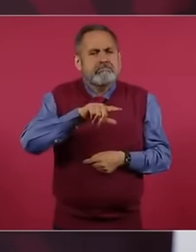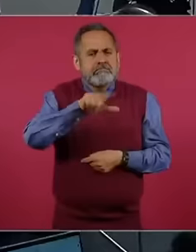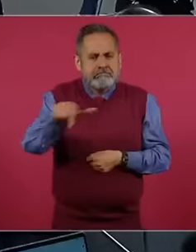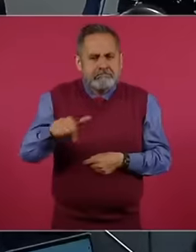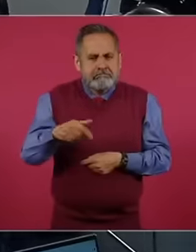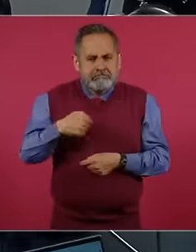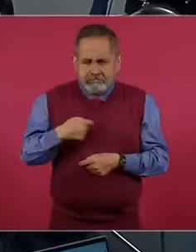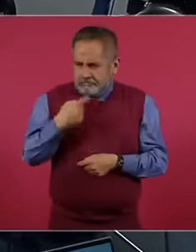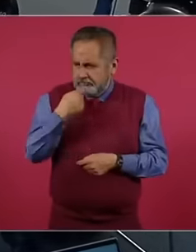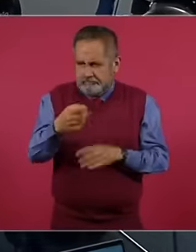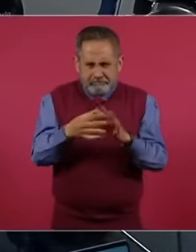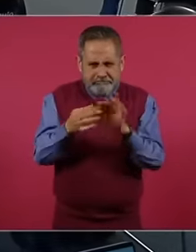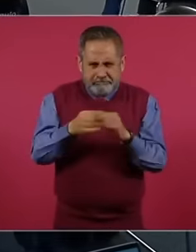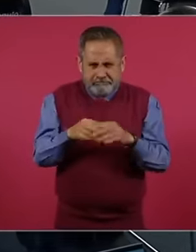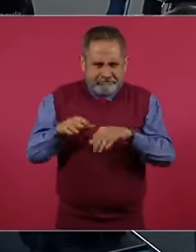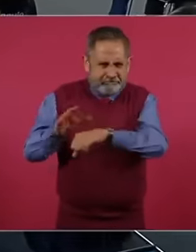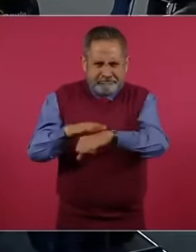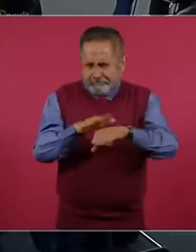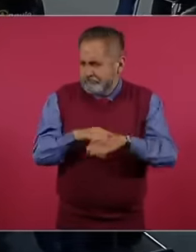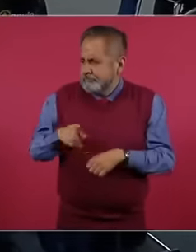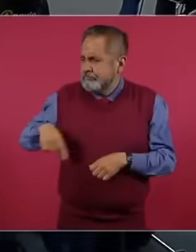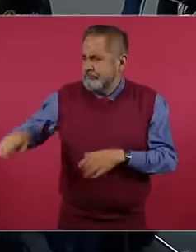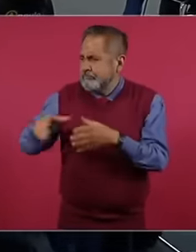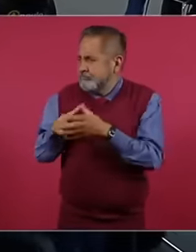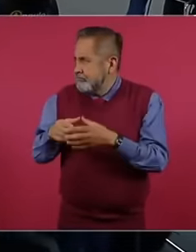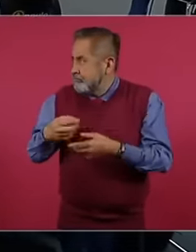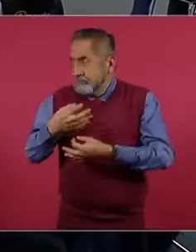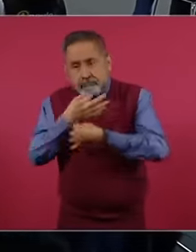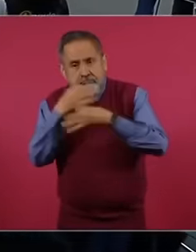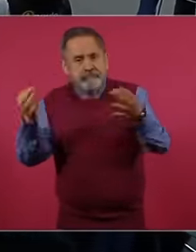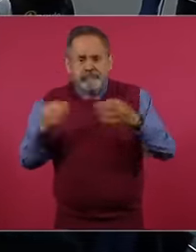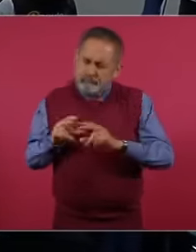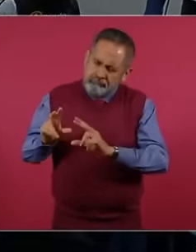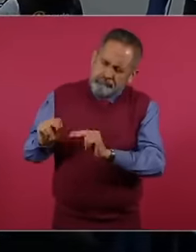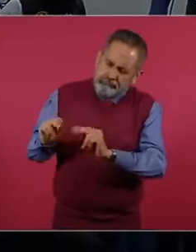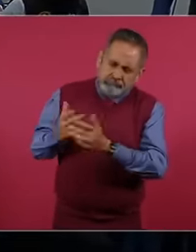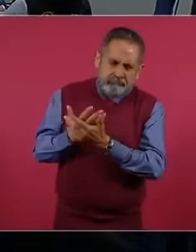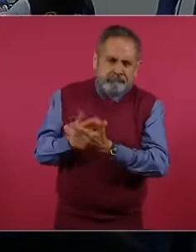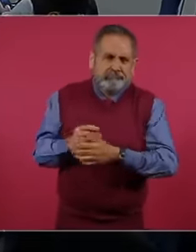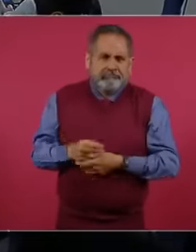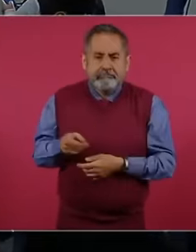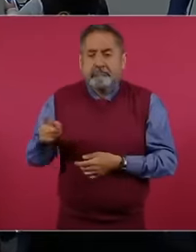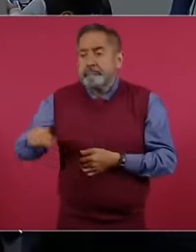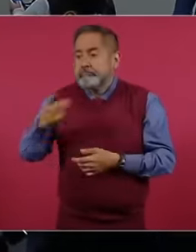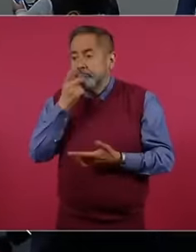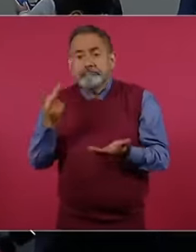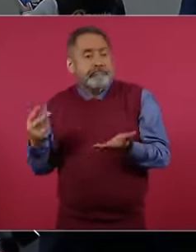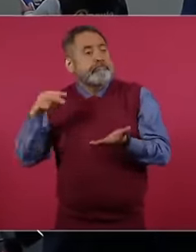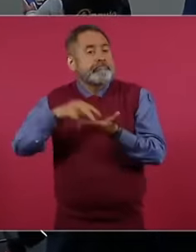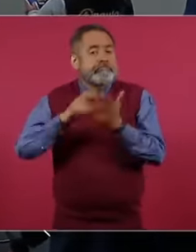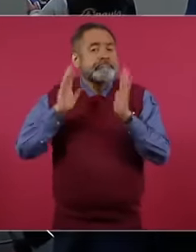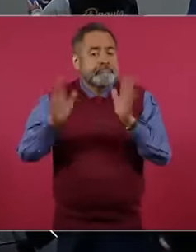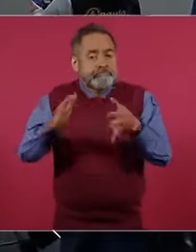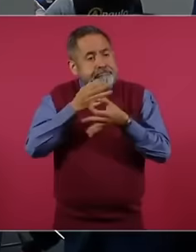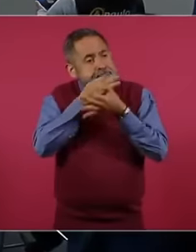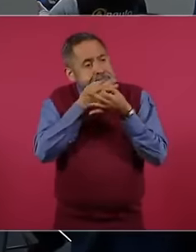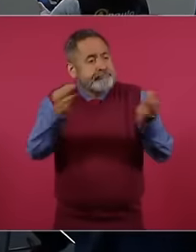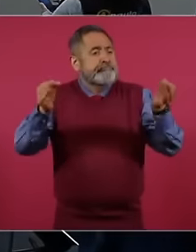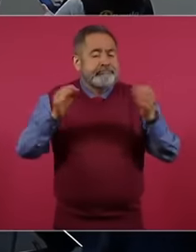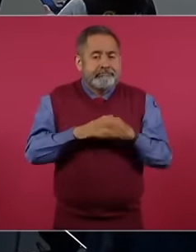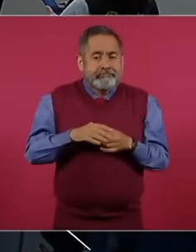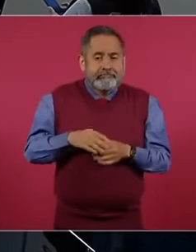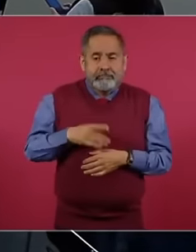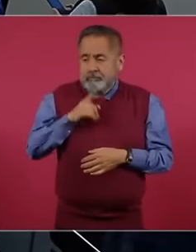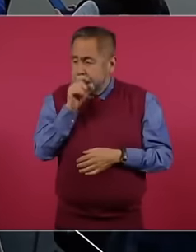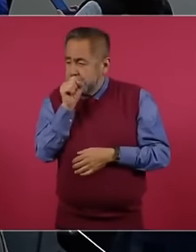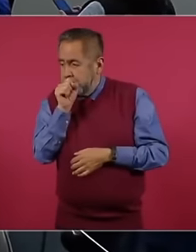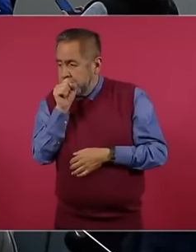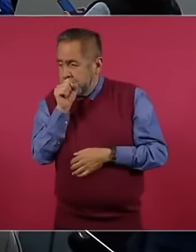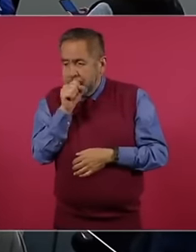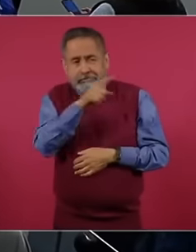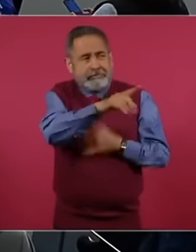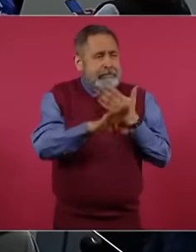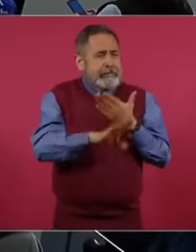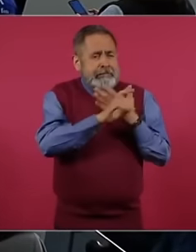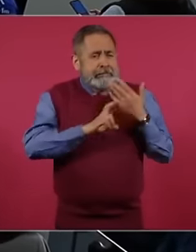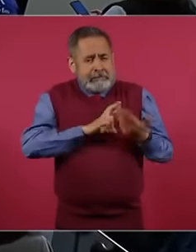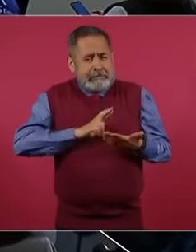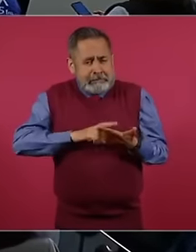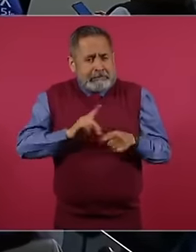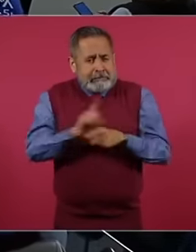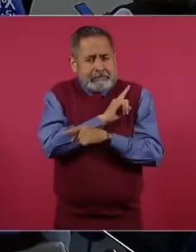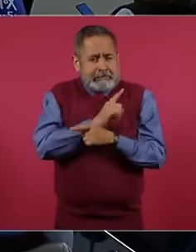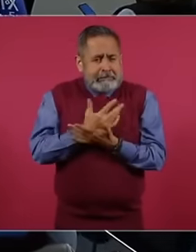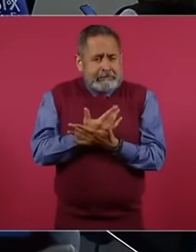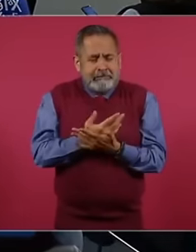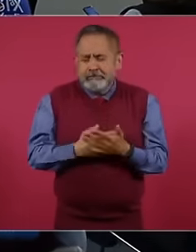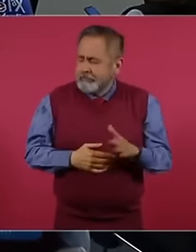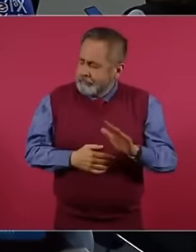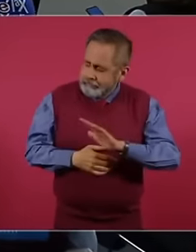our diplomats themselves. No, we have to leave. It's going to cost us a lot